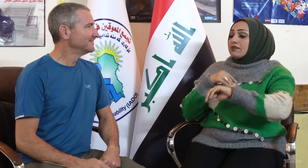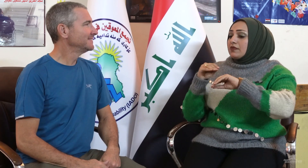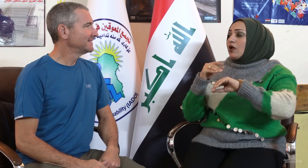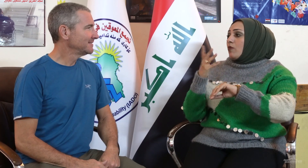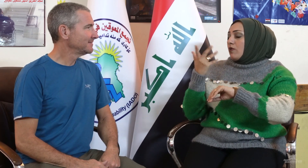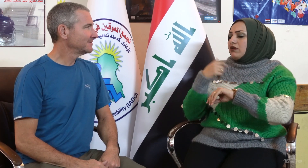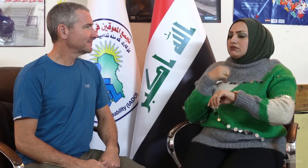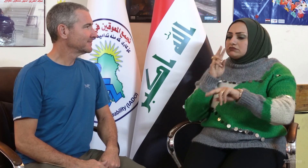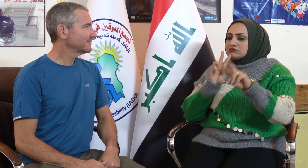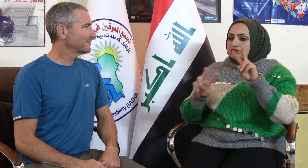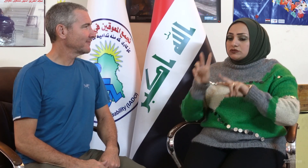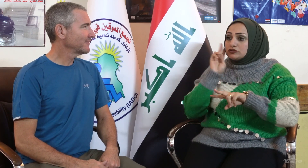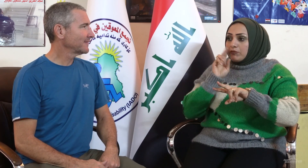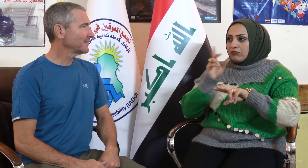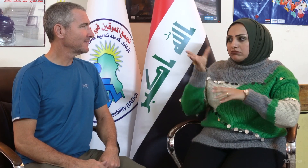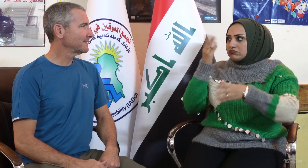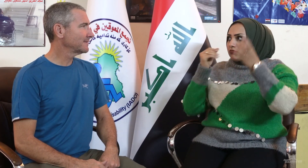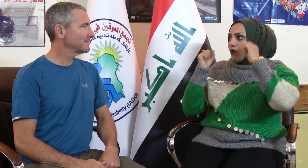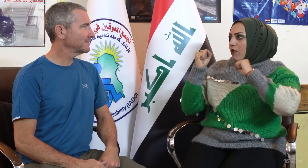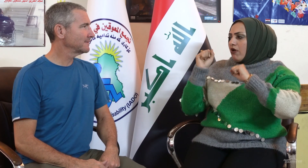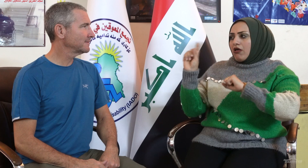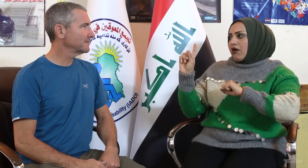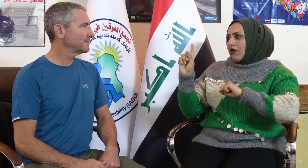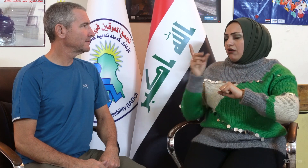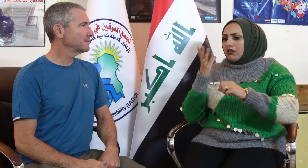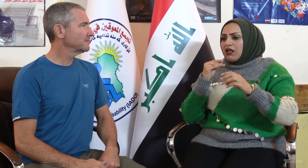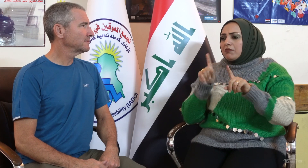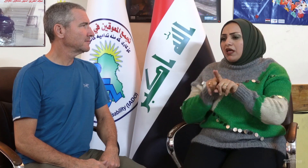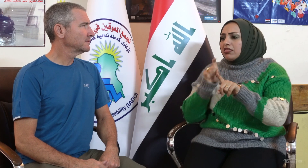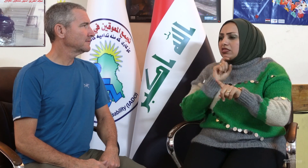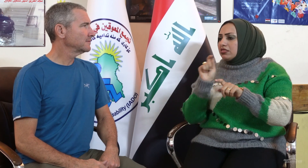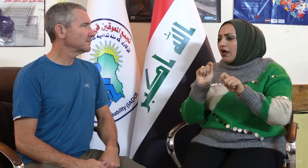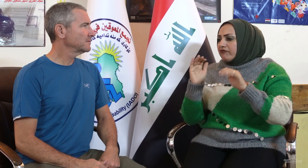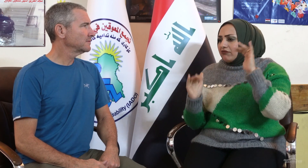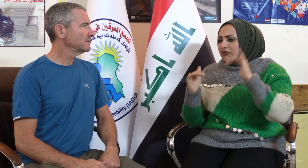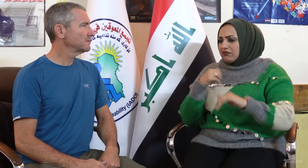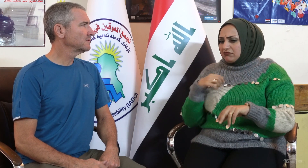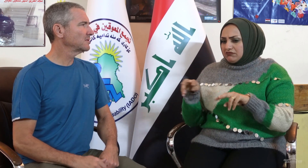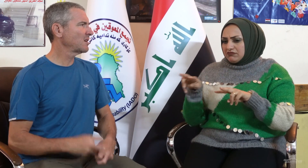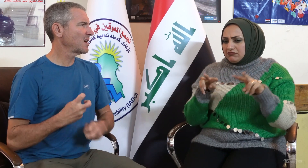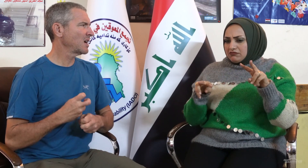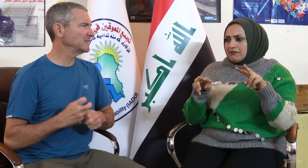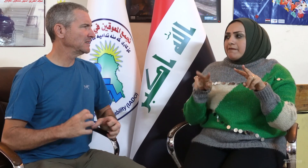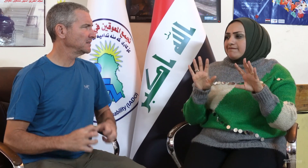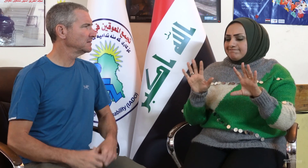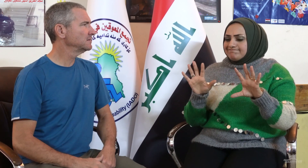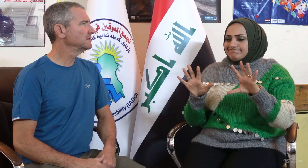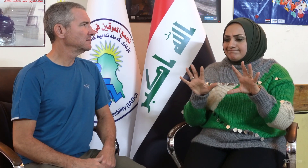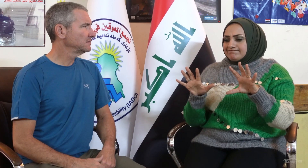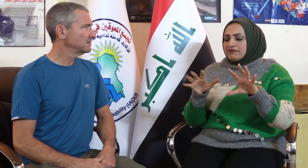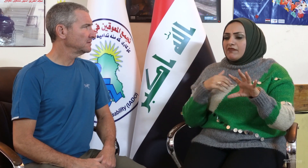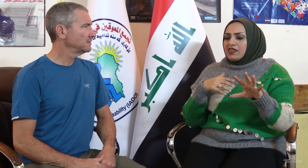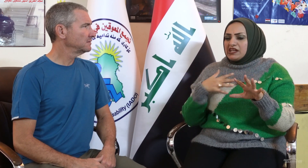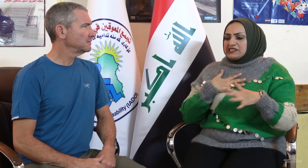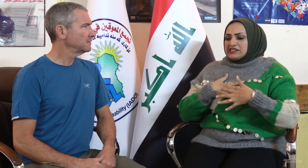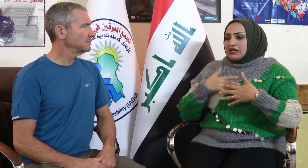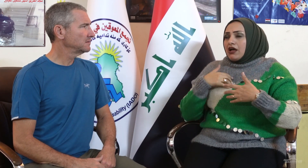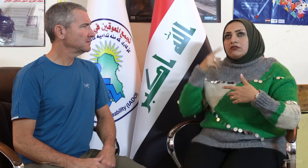We oversee Deaf education policies and educational levels. Oh, that’s difficult. It can be tough.